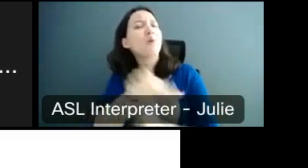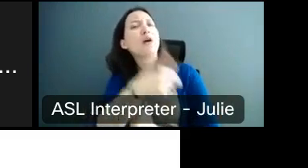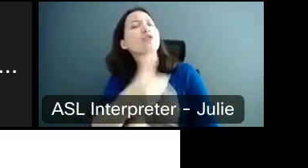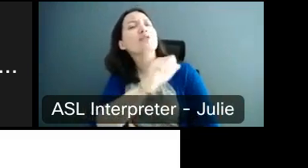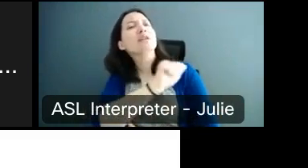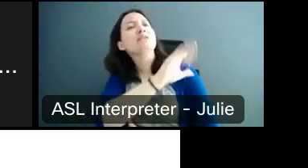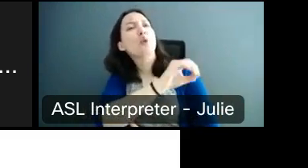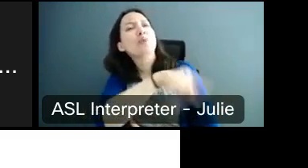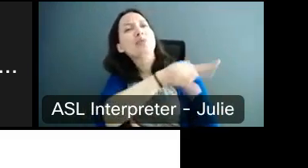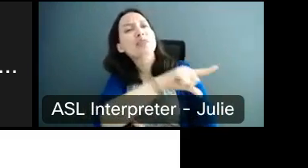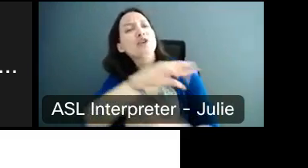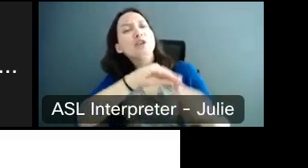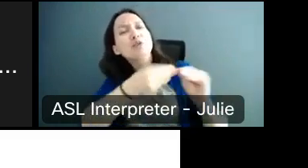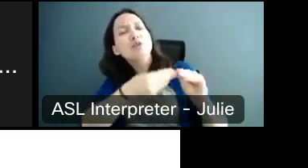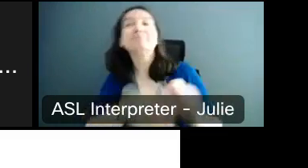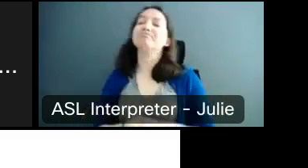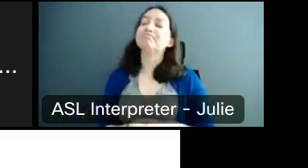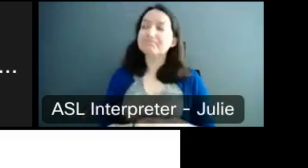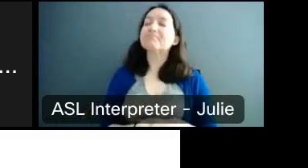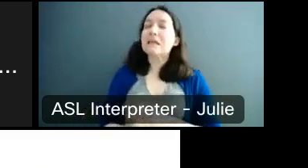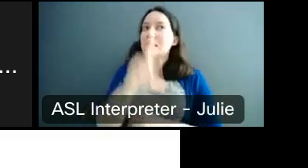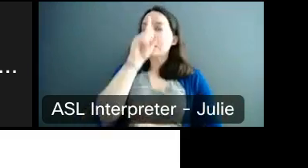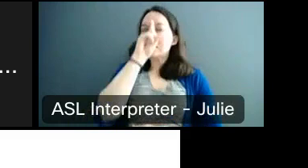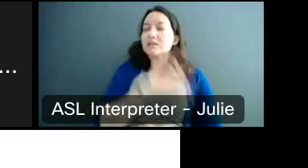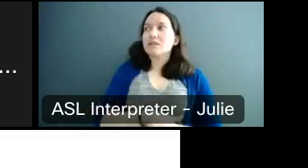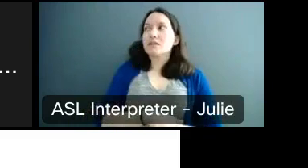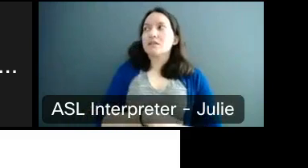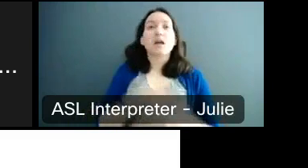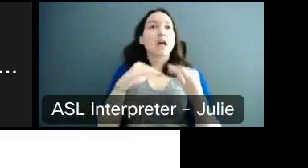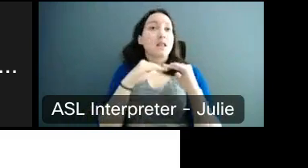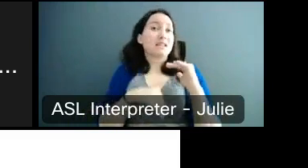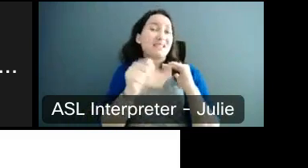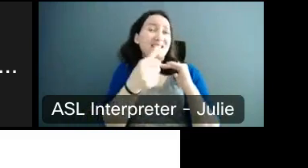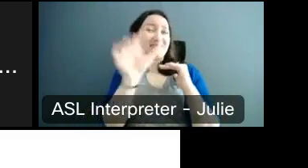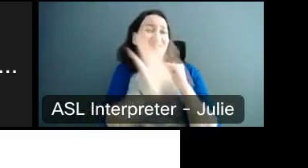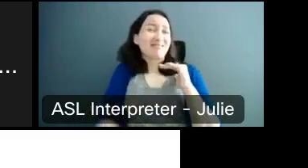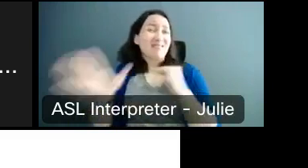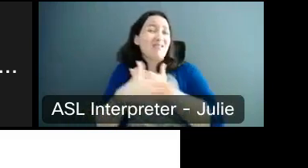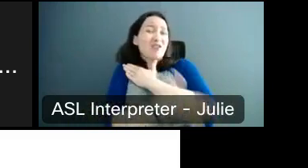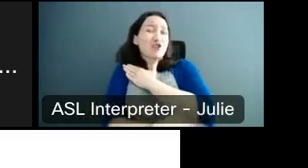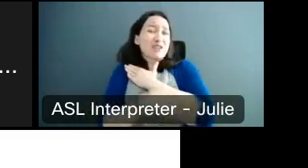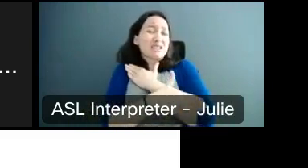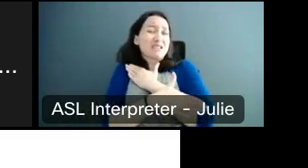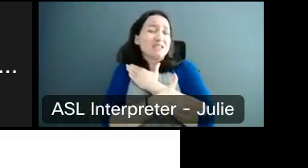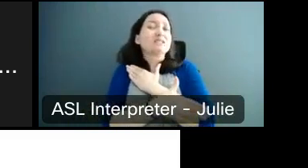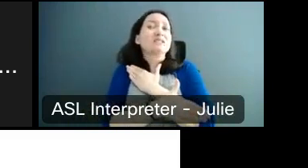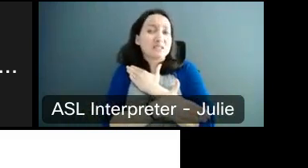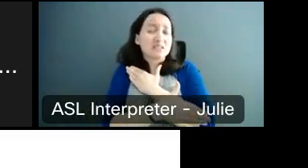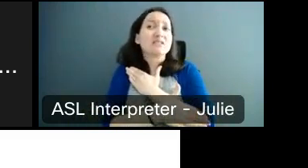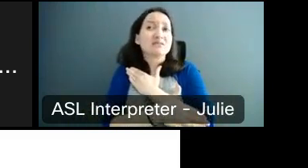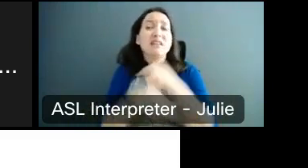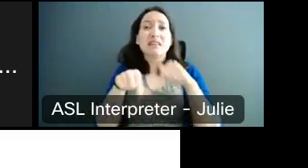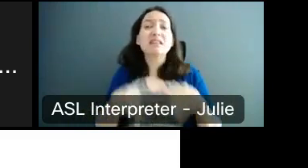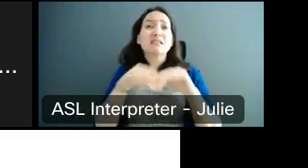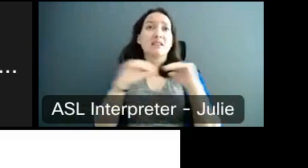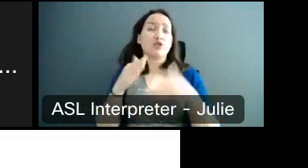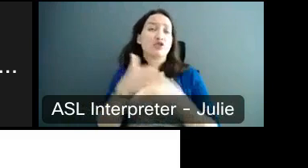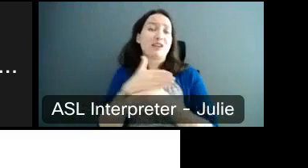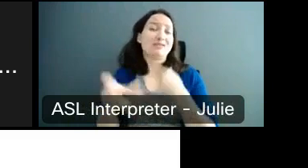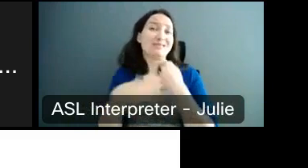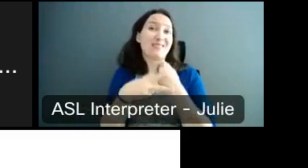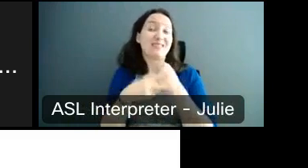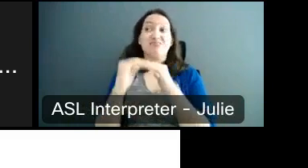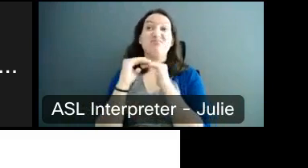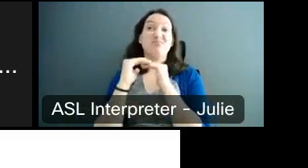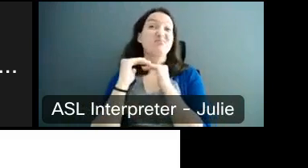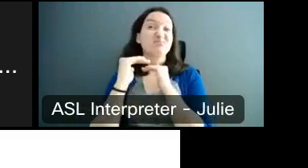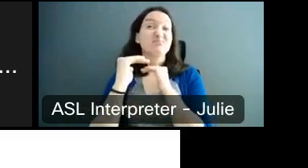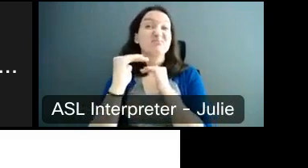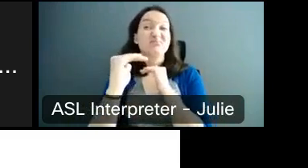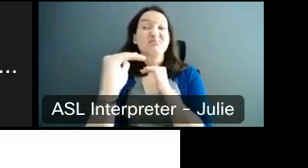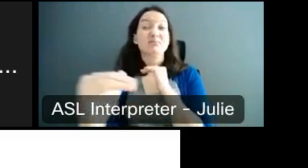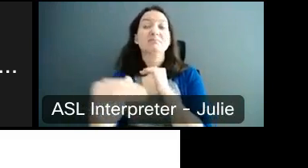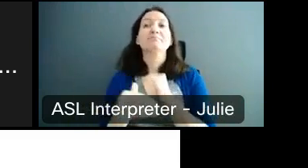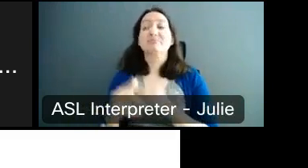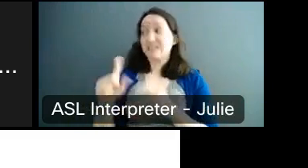Believe that there are only, uh, there are less than 10 in the entire country that have had, uh, this level of shared savings this consistency. Um, the team could check me on that but I think that's.